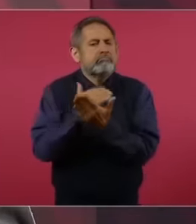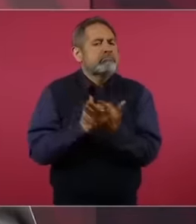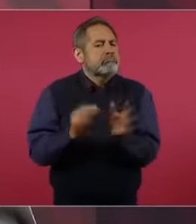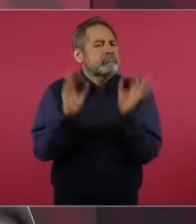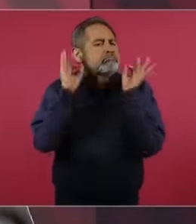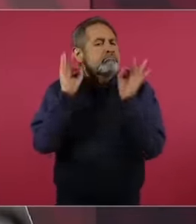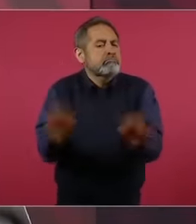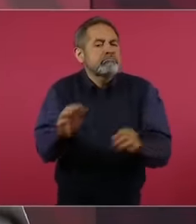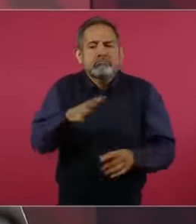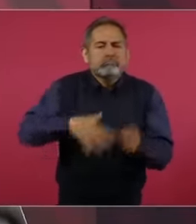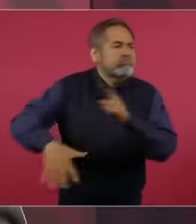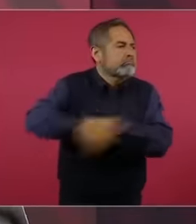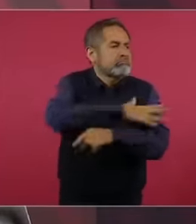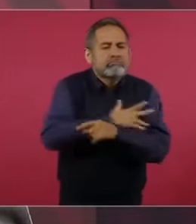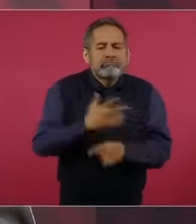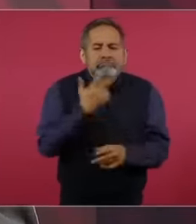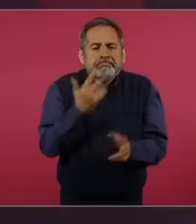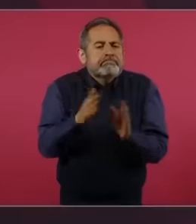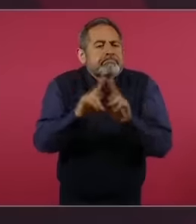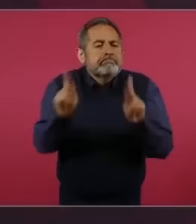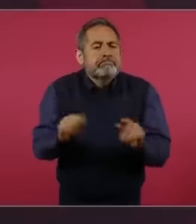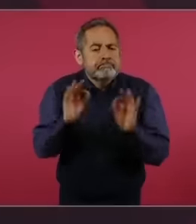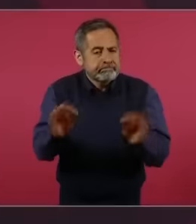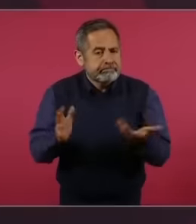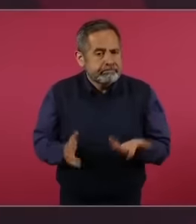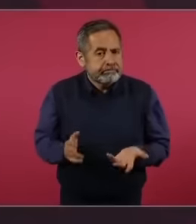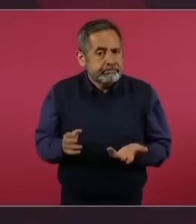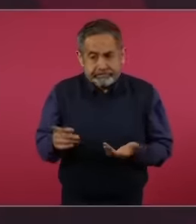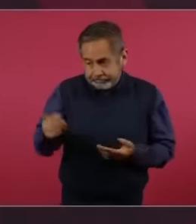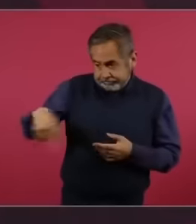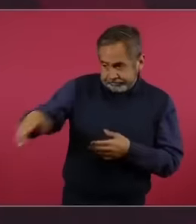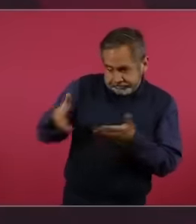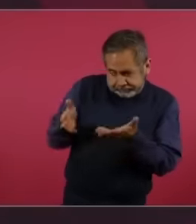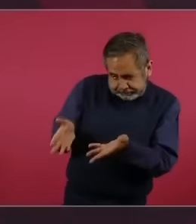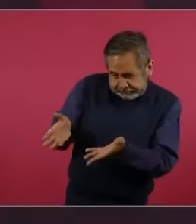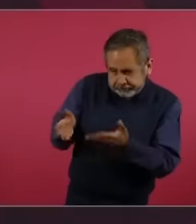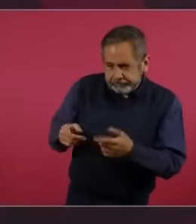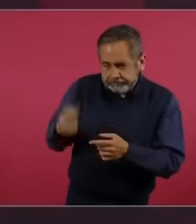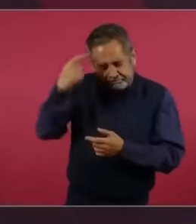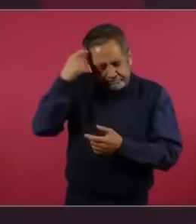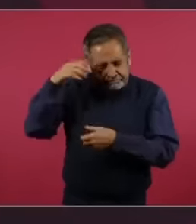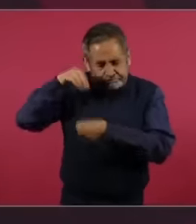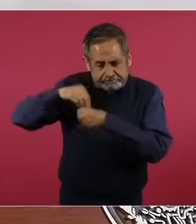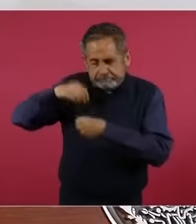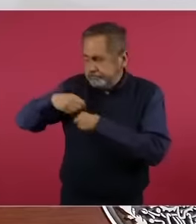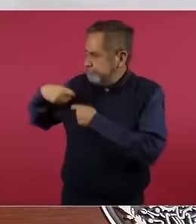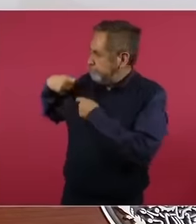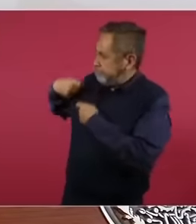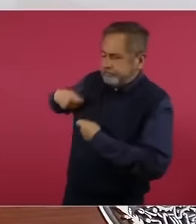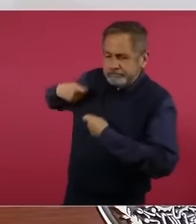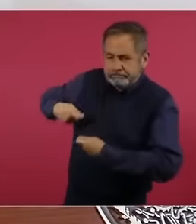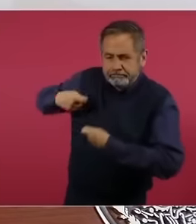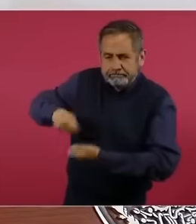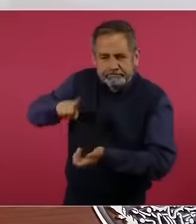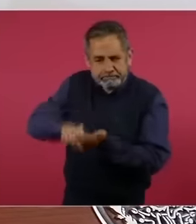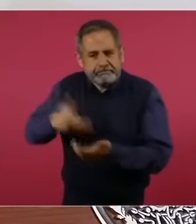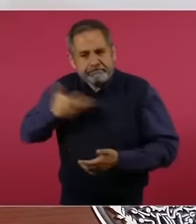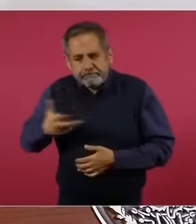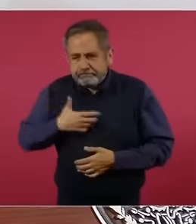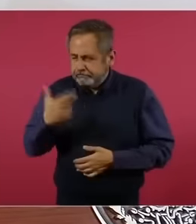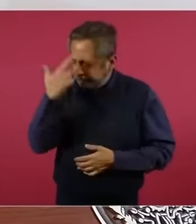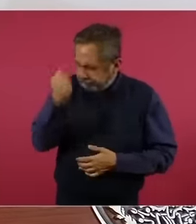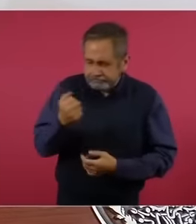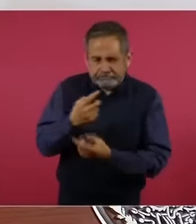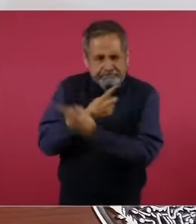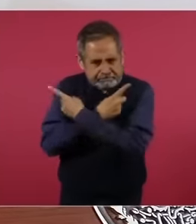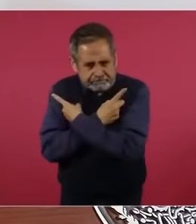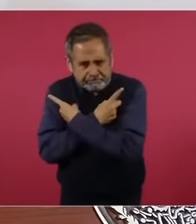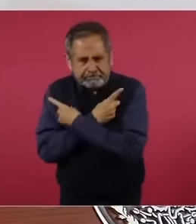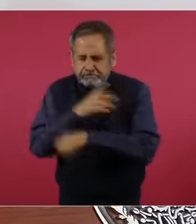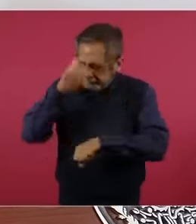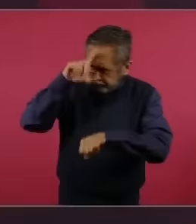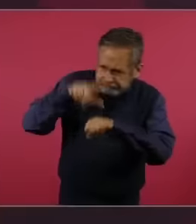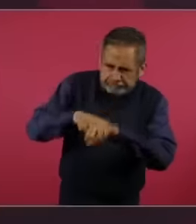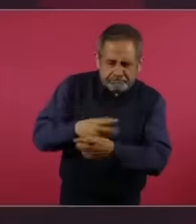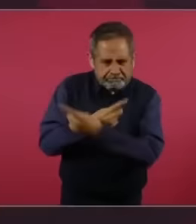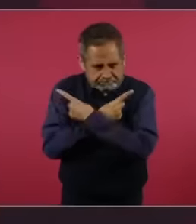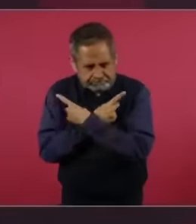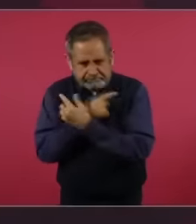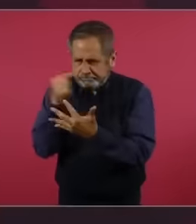our values be maintained The Great Reserve of values that we Mexicans have